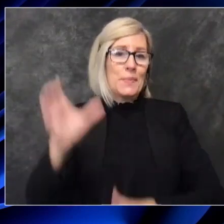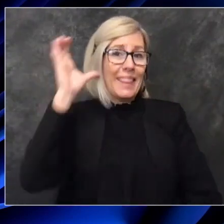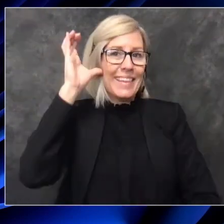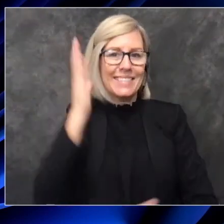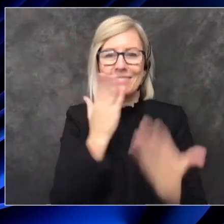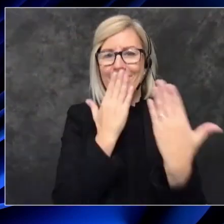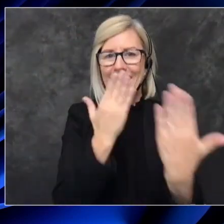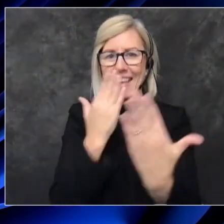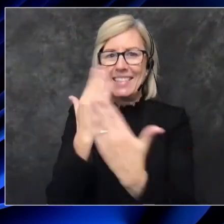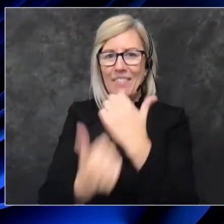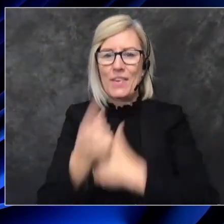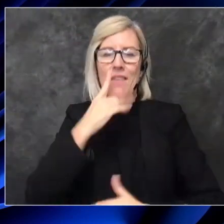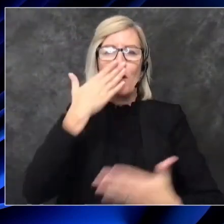Have a good one. Thanks everybody.